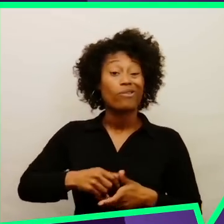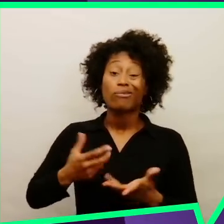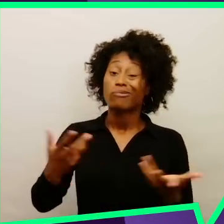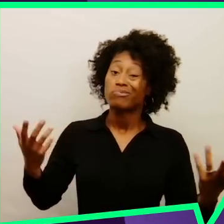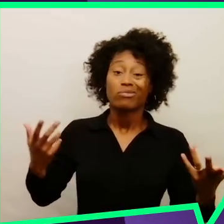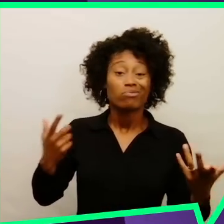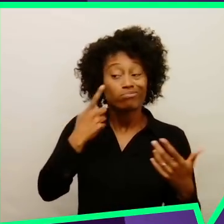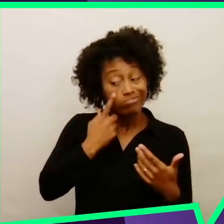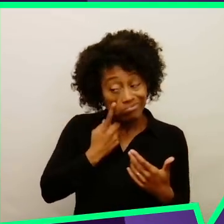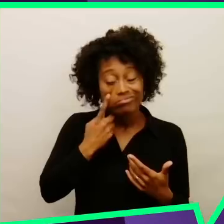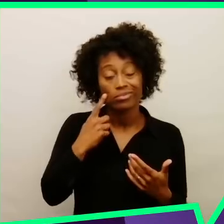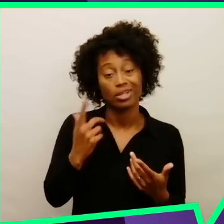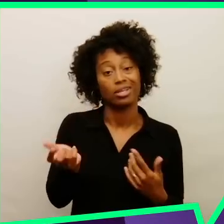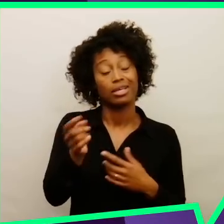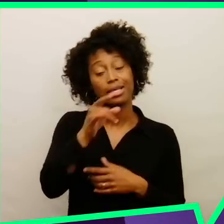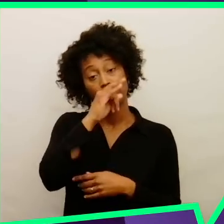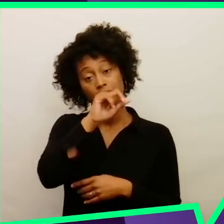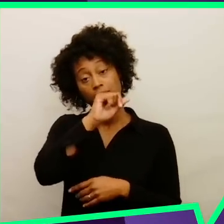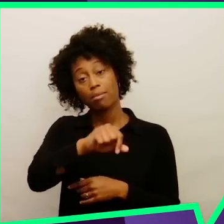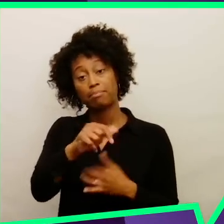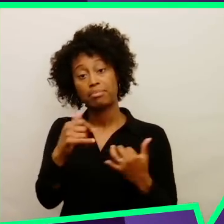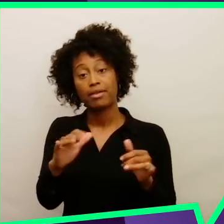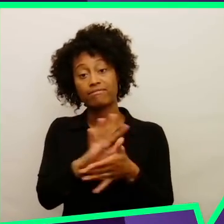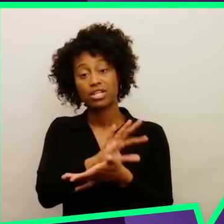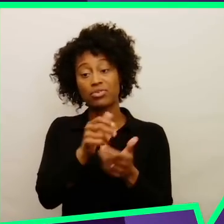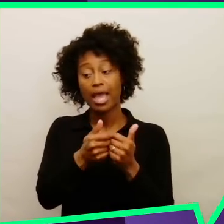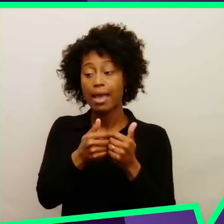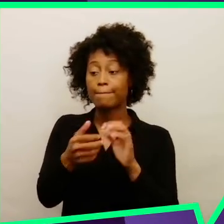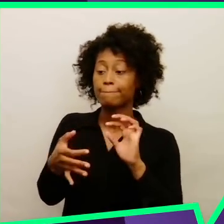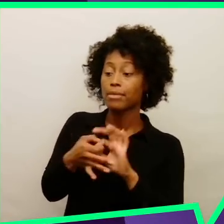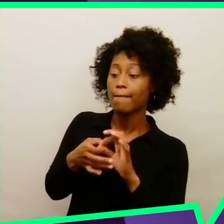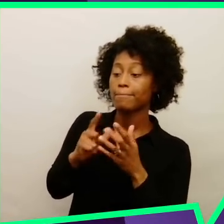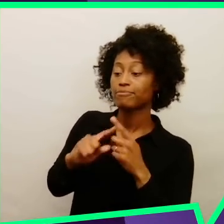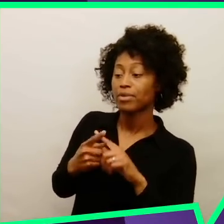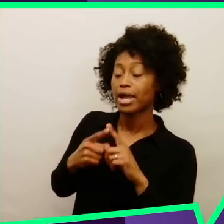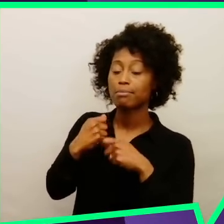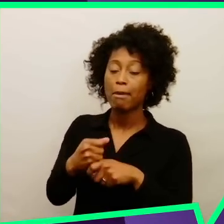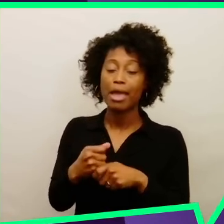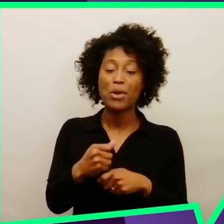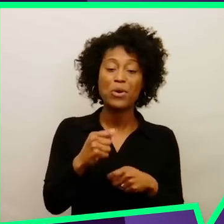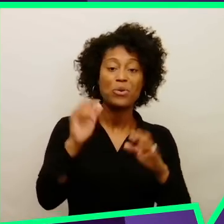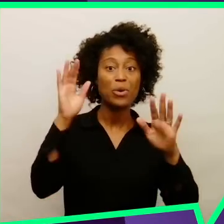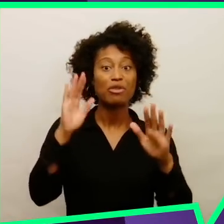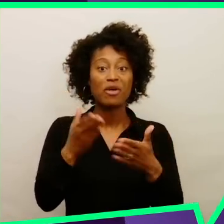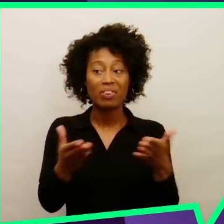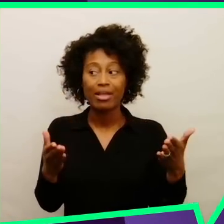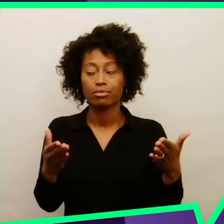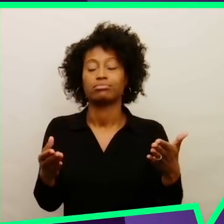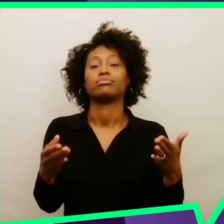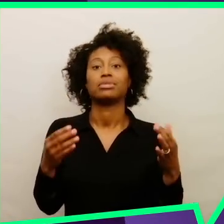kids that just loved playing video games, and connecting with their friends, and creating wonderful things, just kind of got them more interested, more engaged,